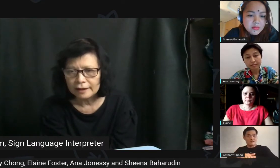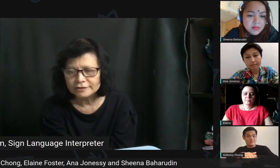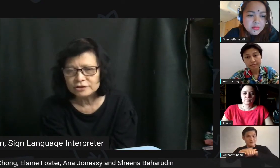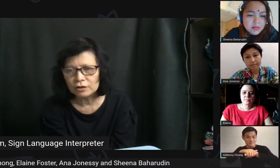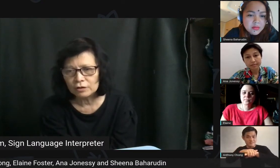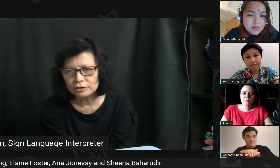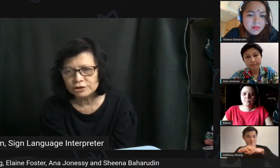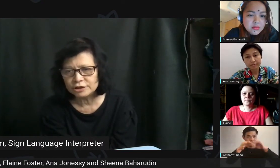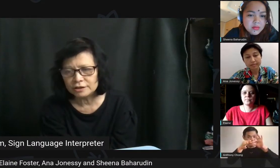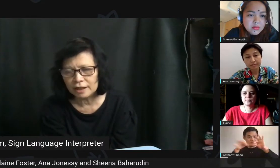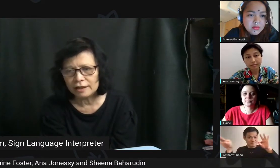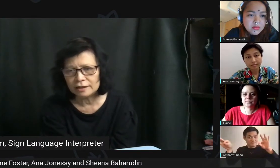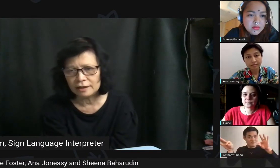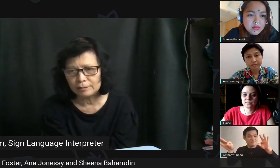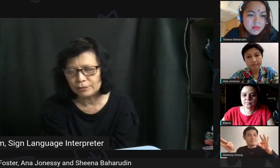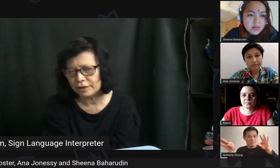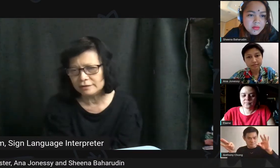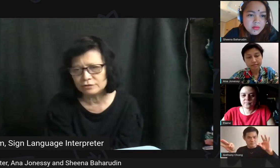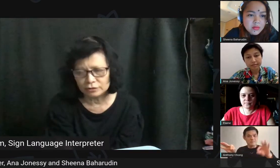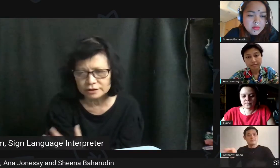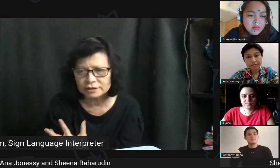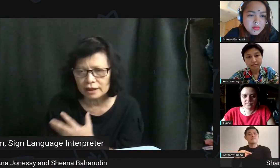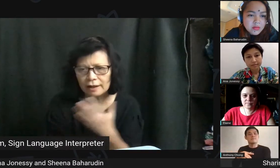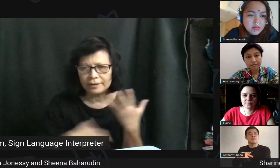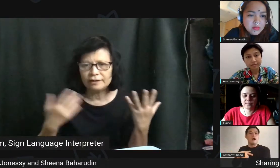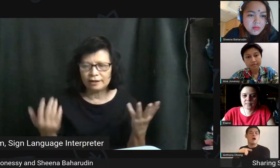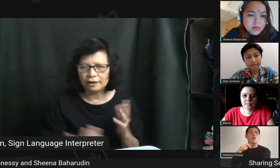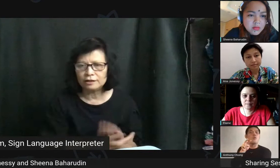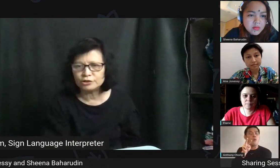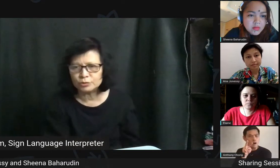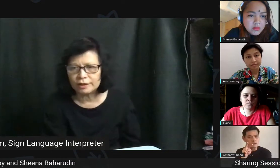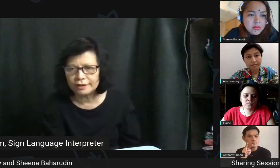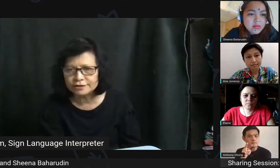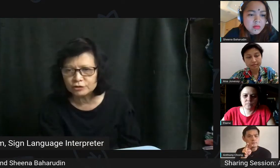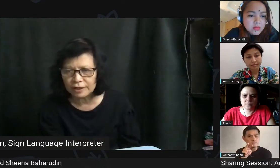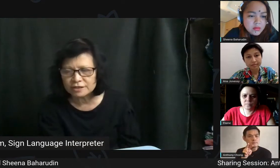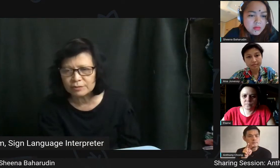and so Sheena put in those, I mean, the English words to express.